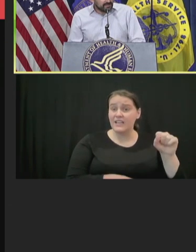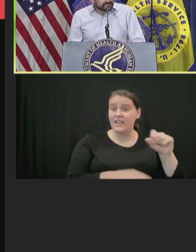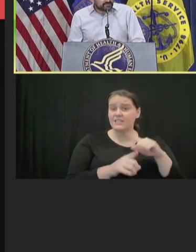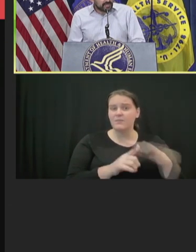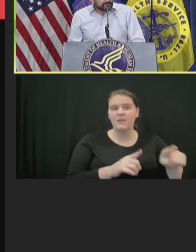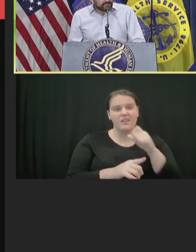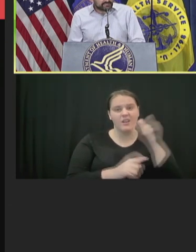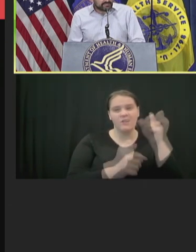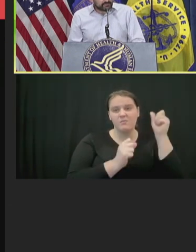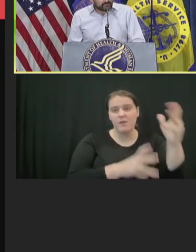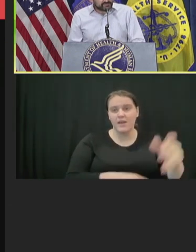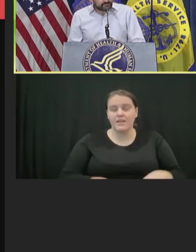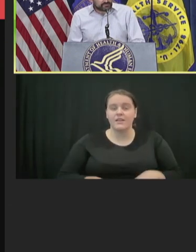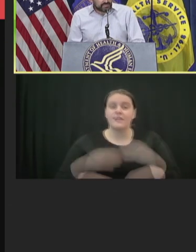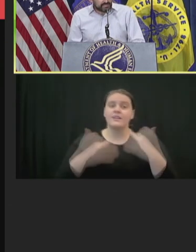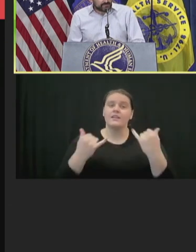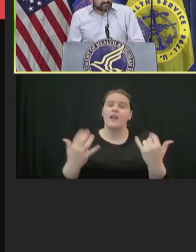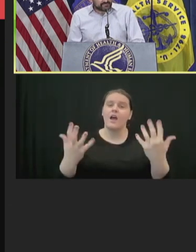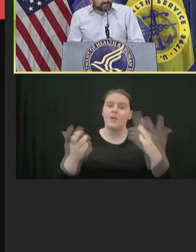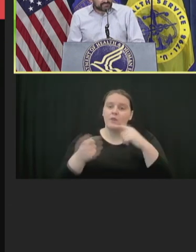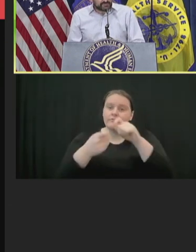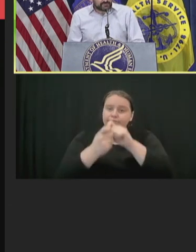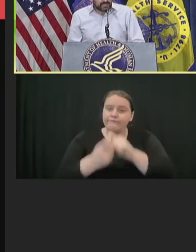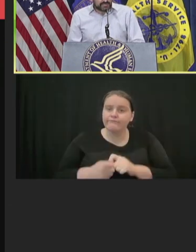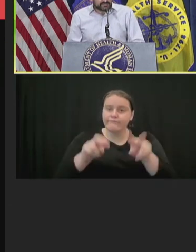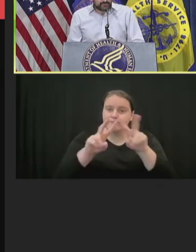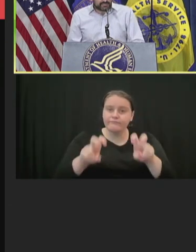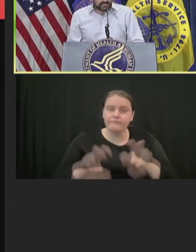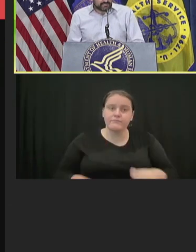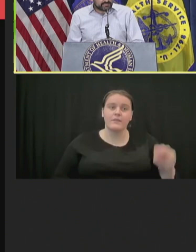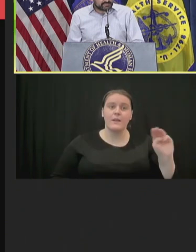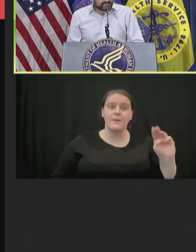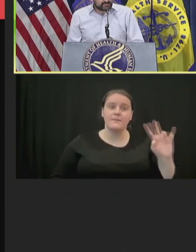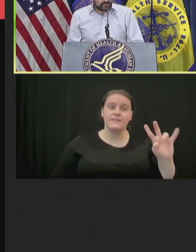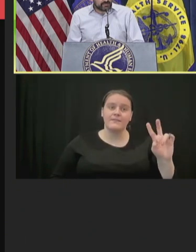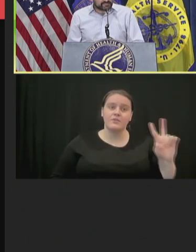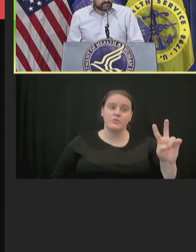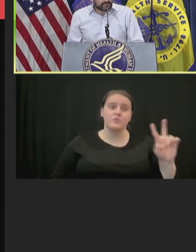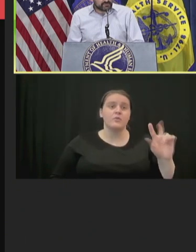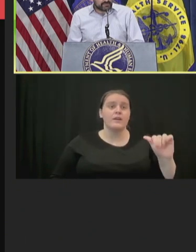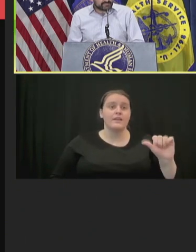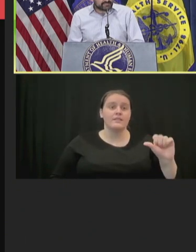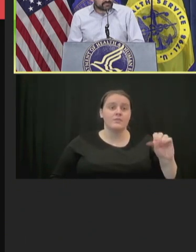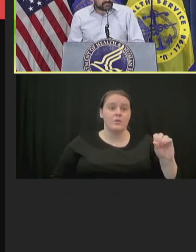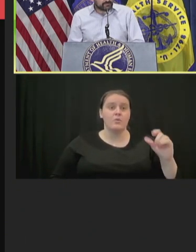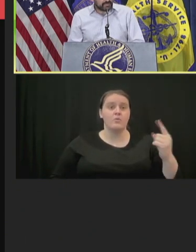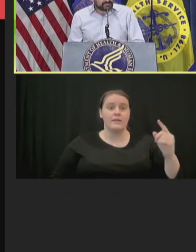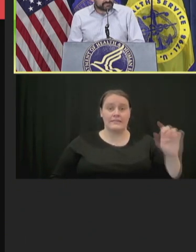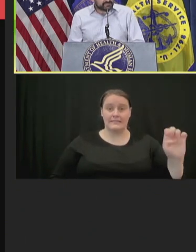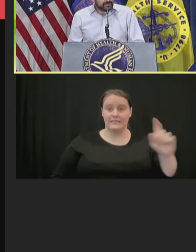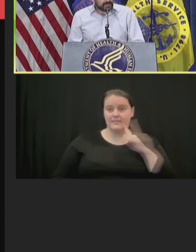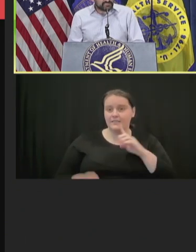So, now I want to take a closer look at M72/ASO1E. This is a subunit vaccine that combines two MTB